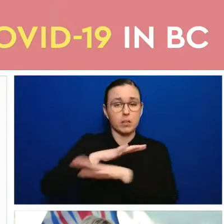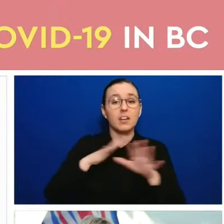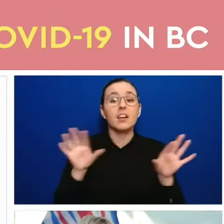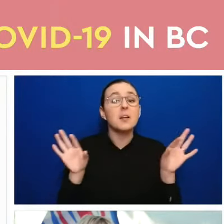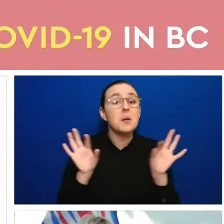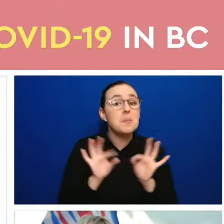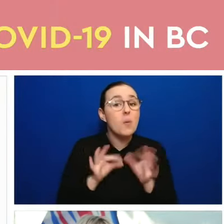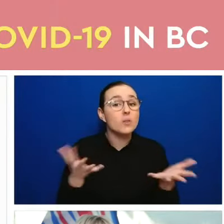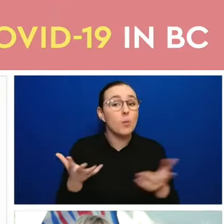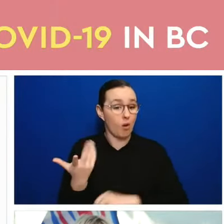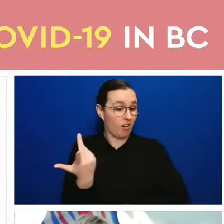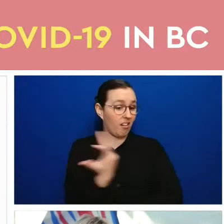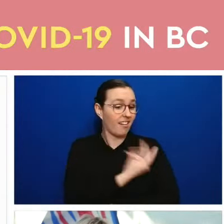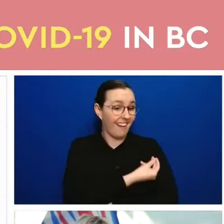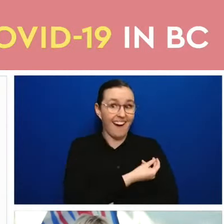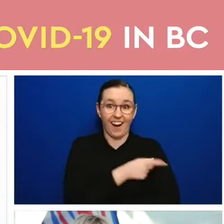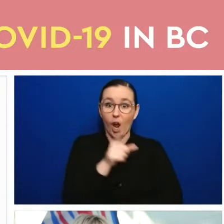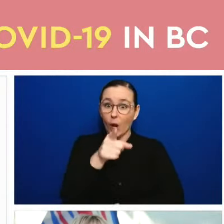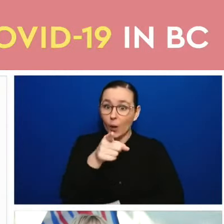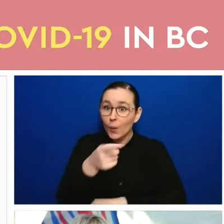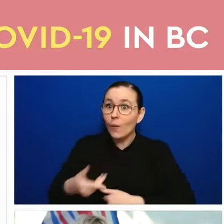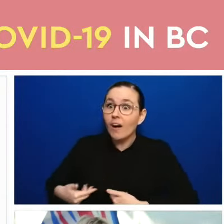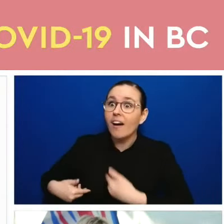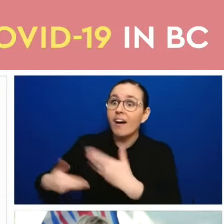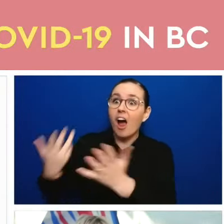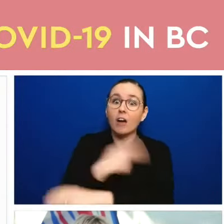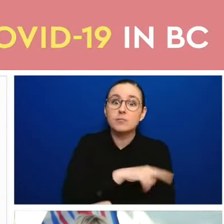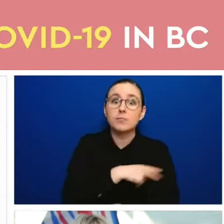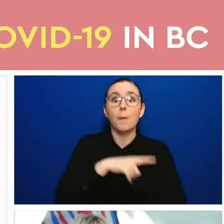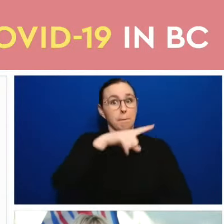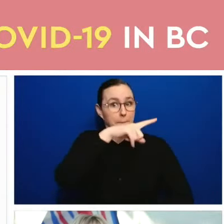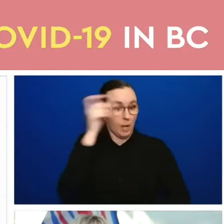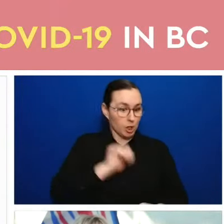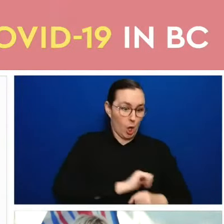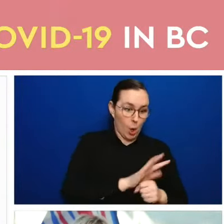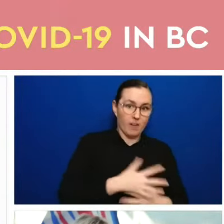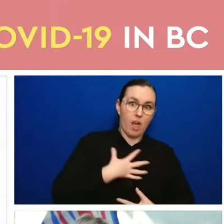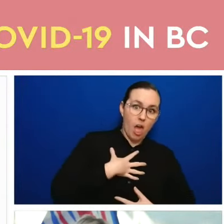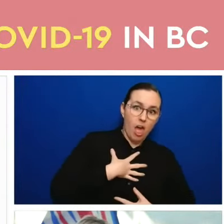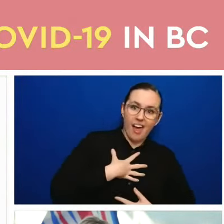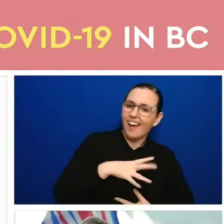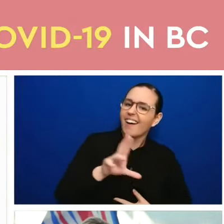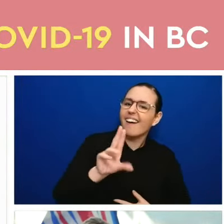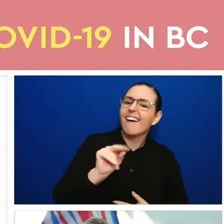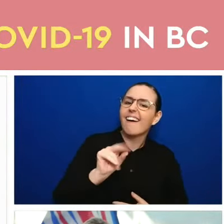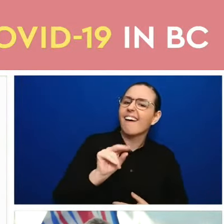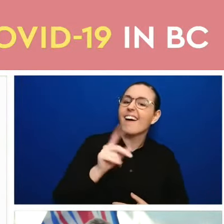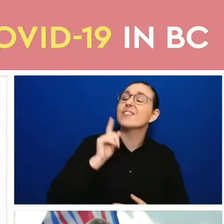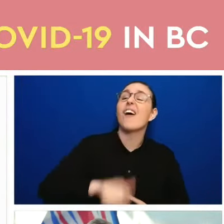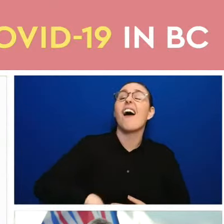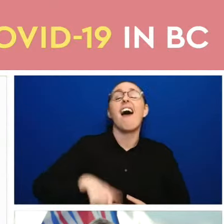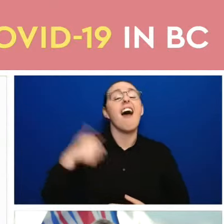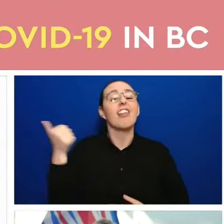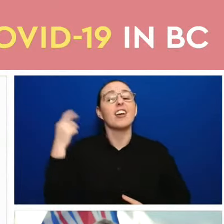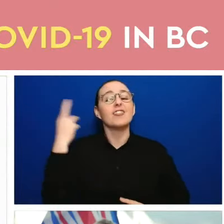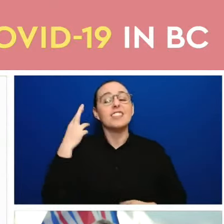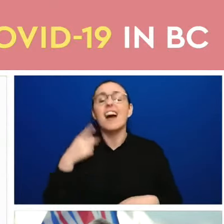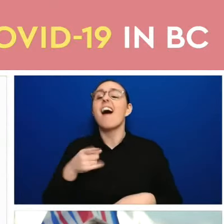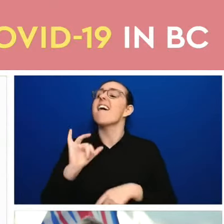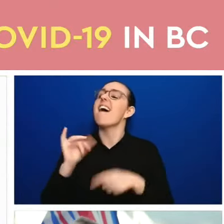transmission of Omicron how important it is that vaccination is preventing people from needing hospital